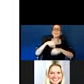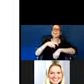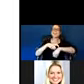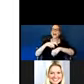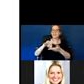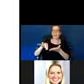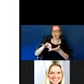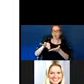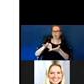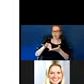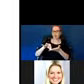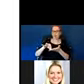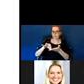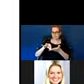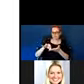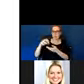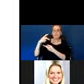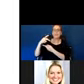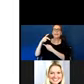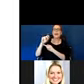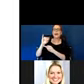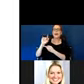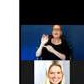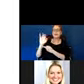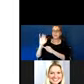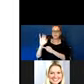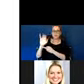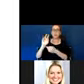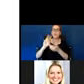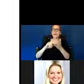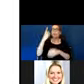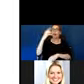over 8,000 people experiencing homelessness.